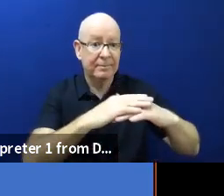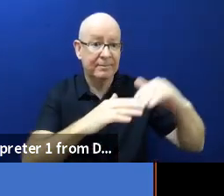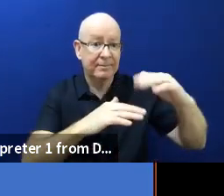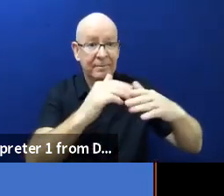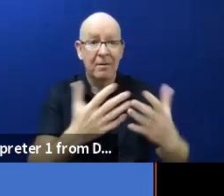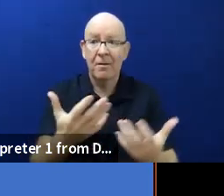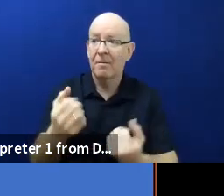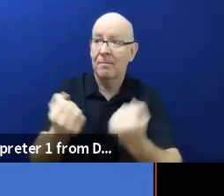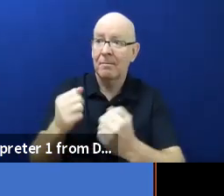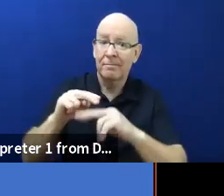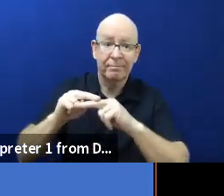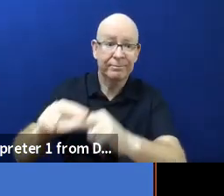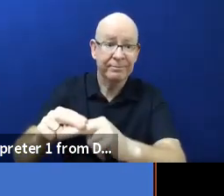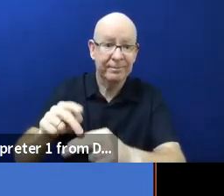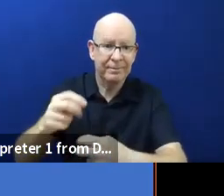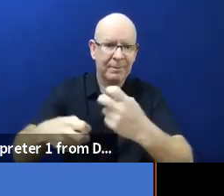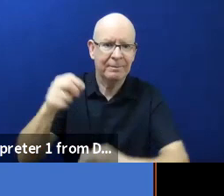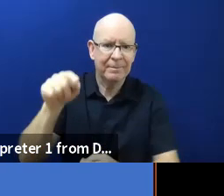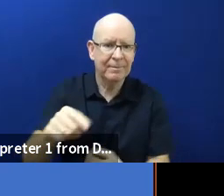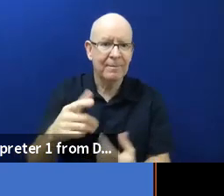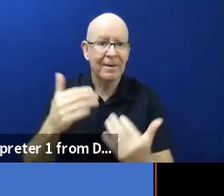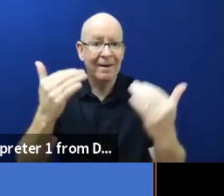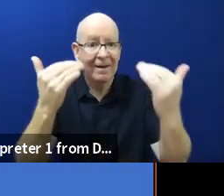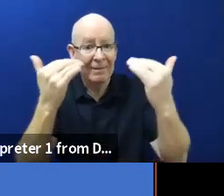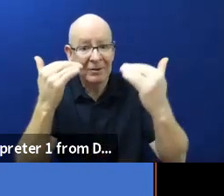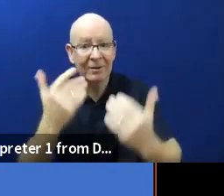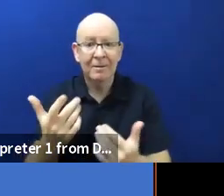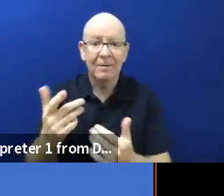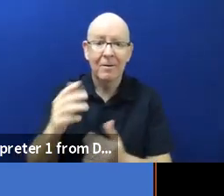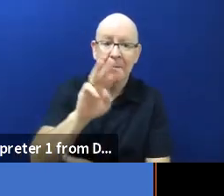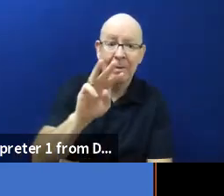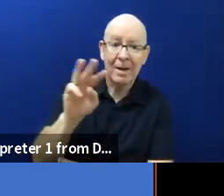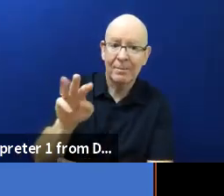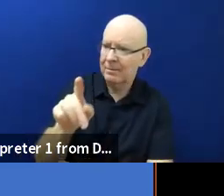And around all those barriers, there are also attitudinal barriers